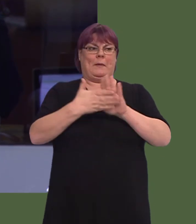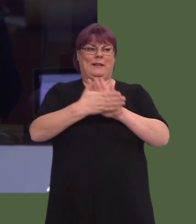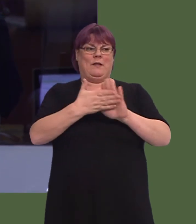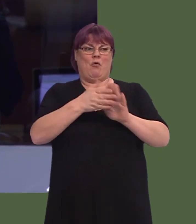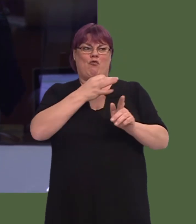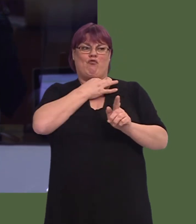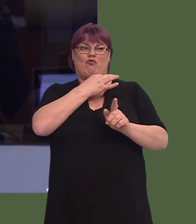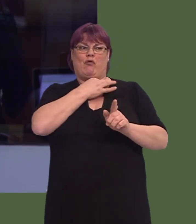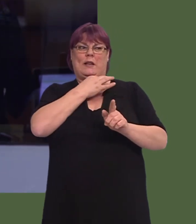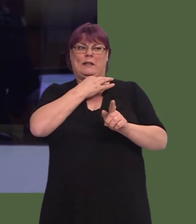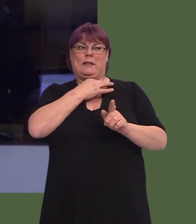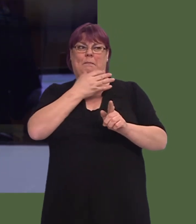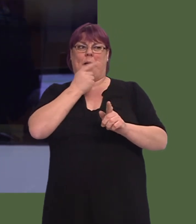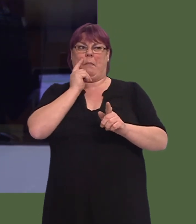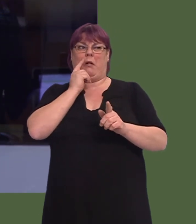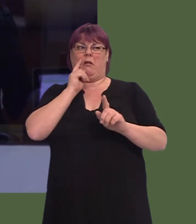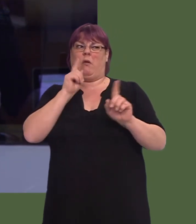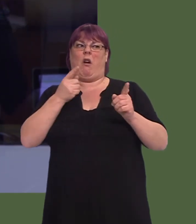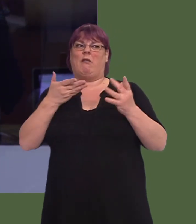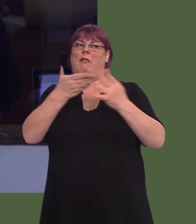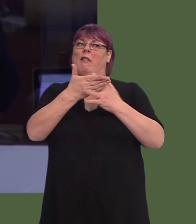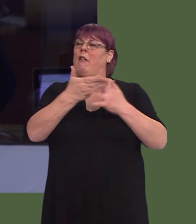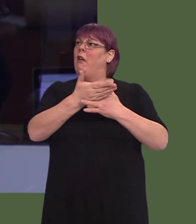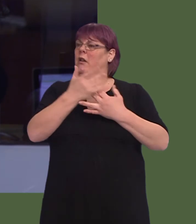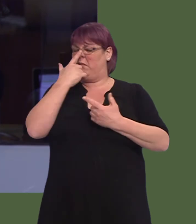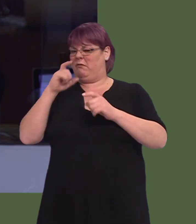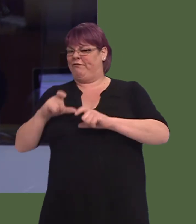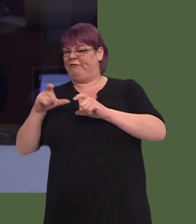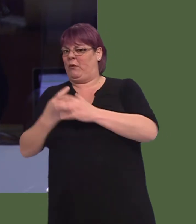loneliness, and does your Government agree that thereís a need to review day centre